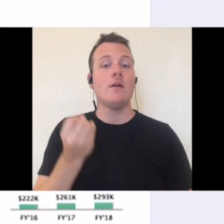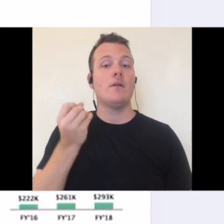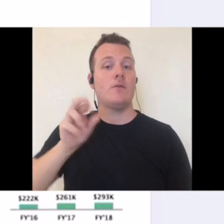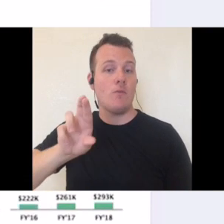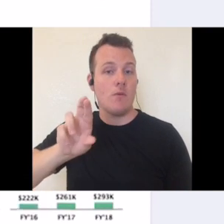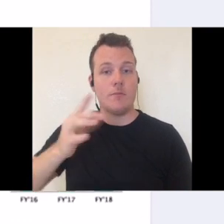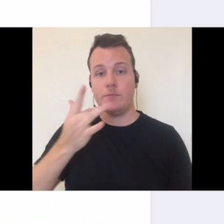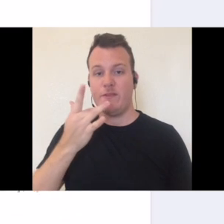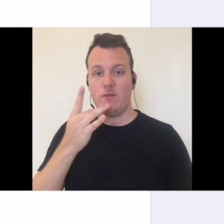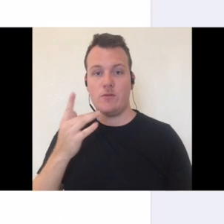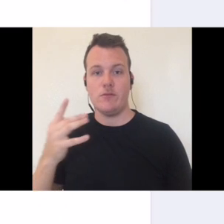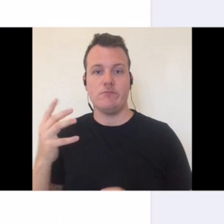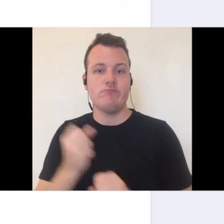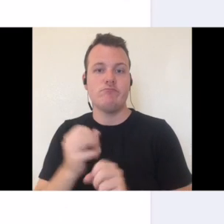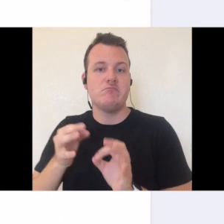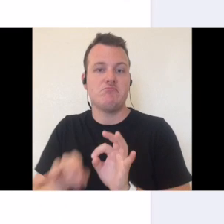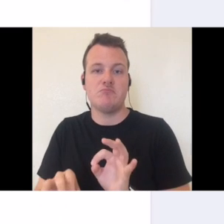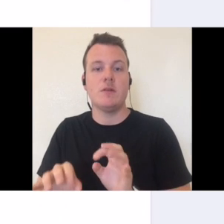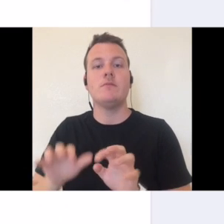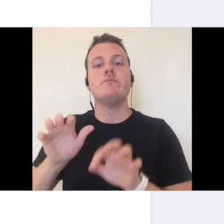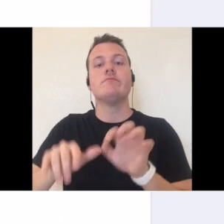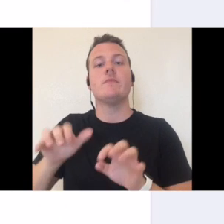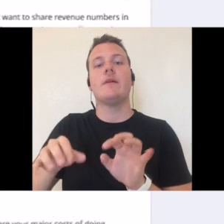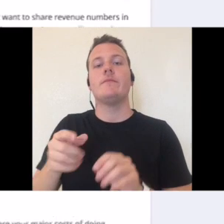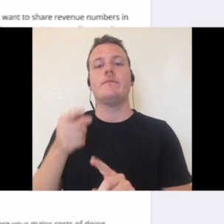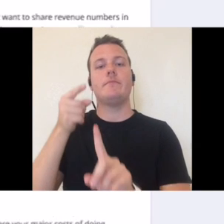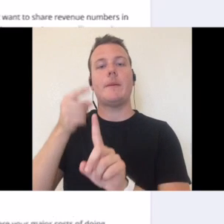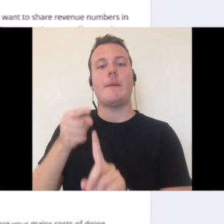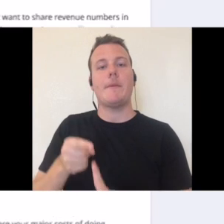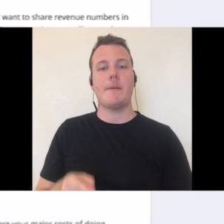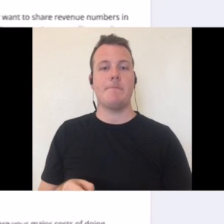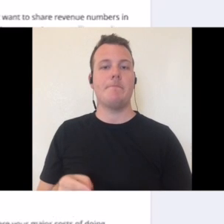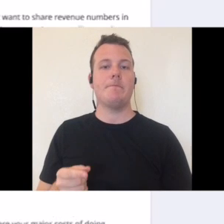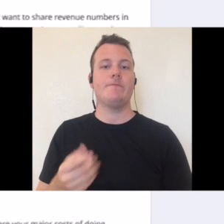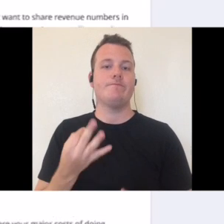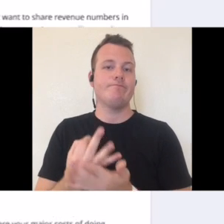in these nice bar charts. Or if you want to go simpler, you can just type in a